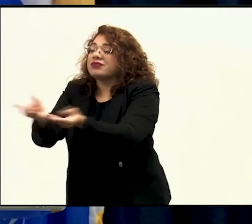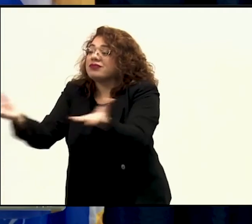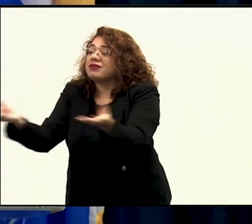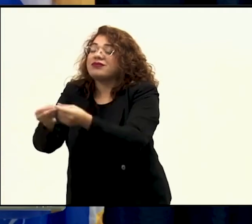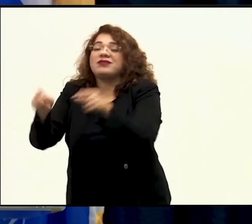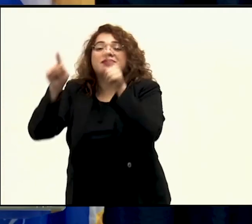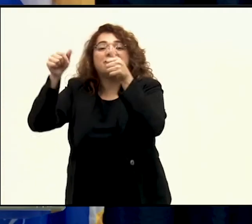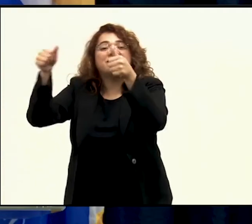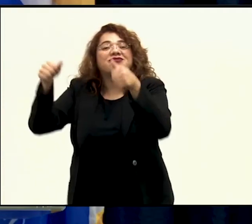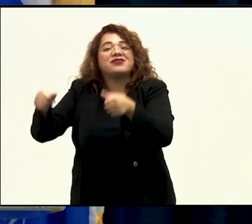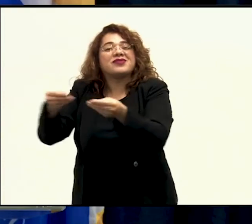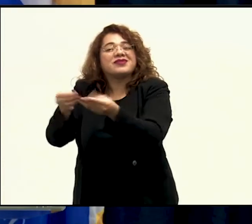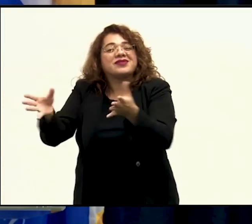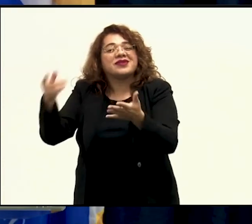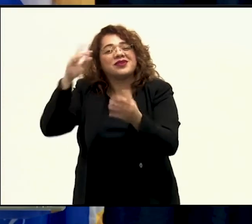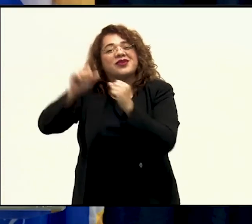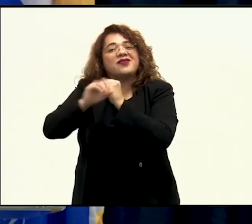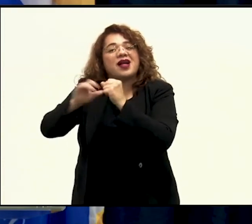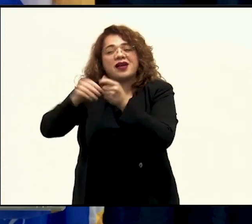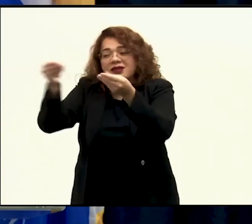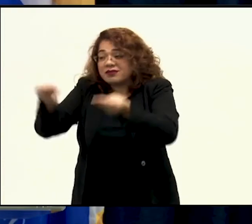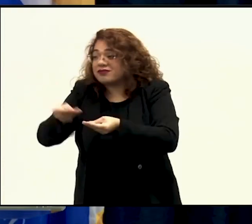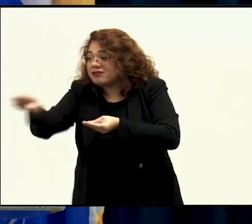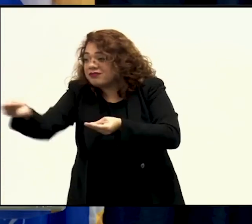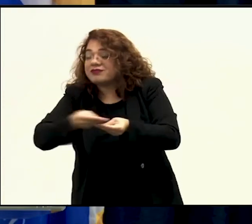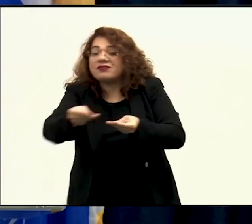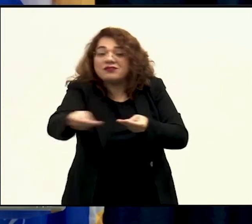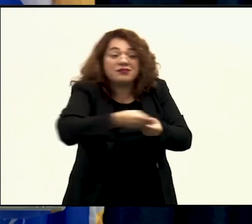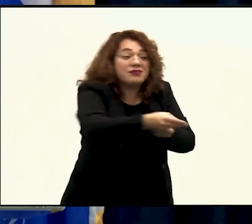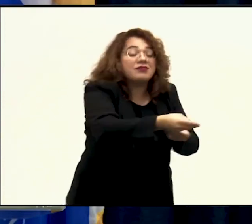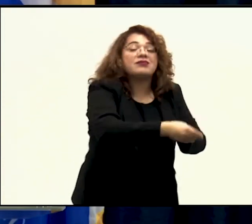As the mayor discussed, we're working very hard to overcome vaccine hesitancy, to be